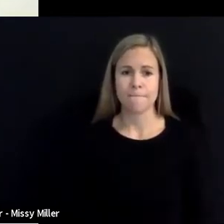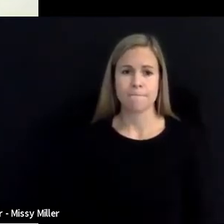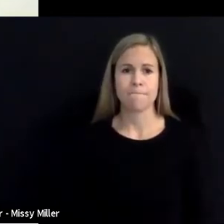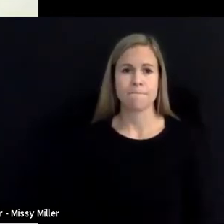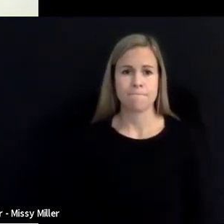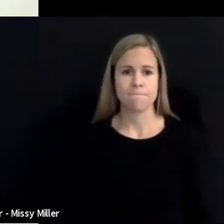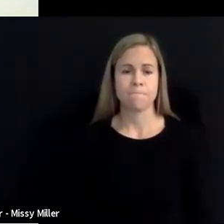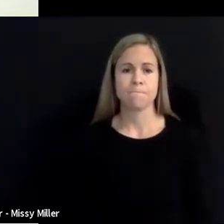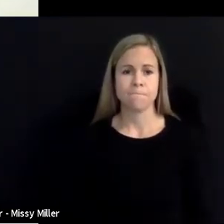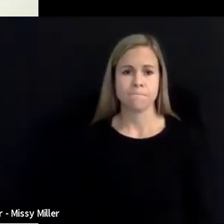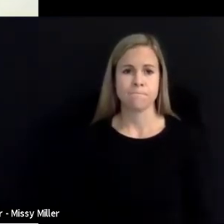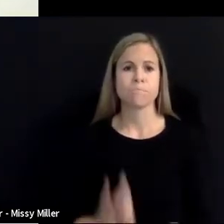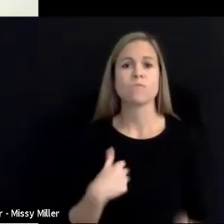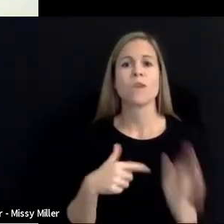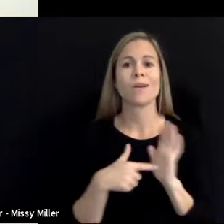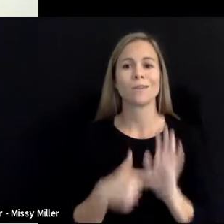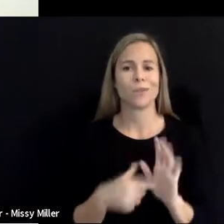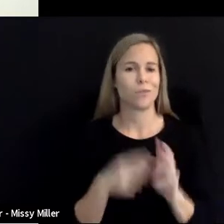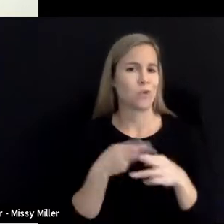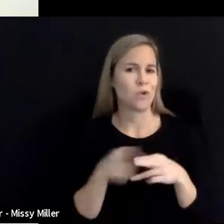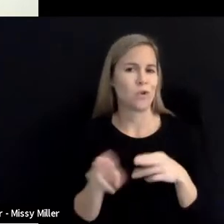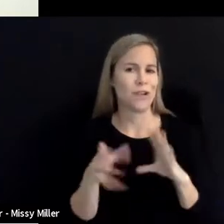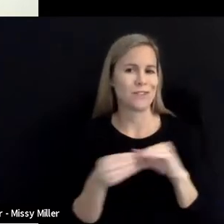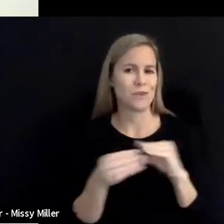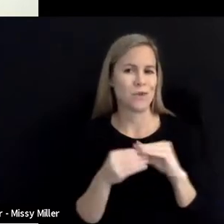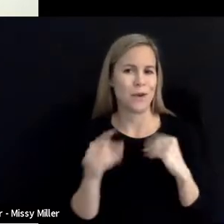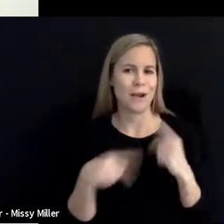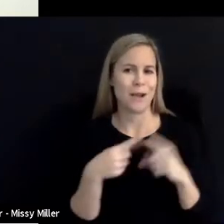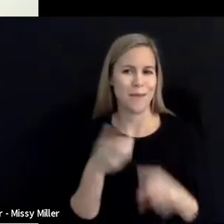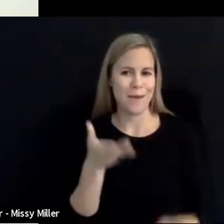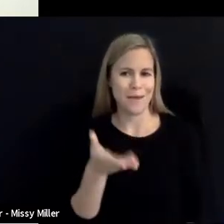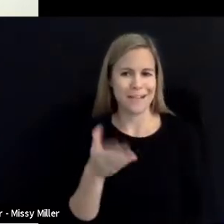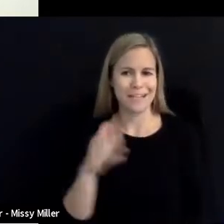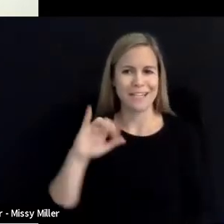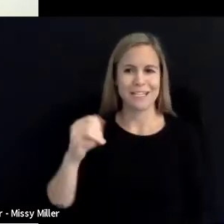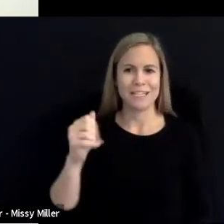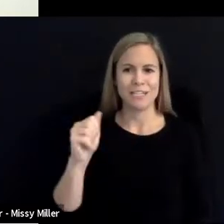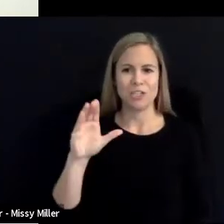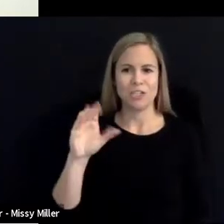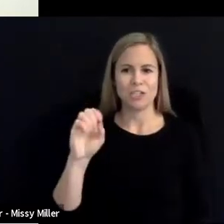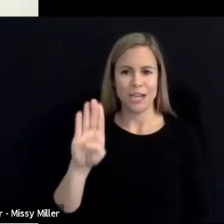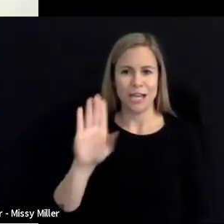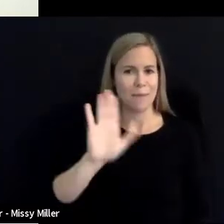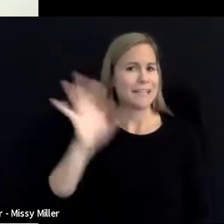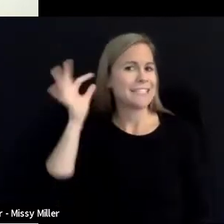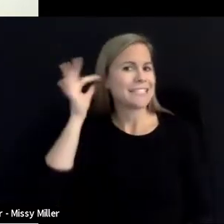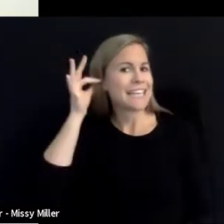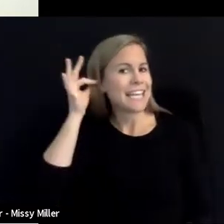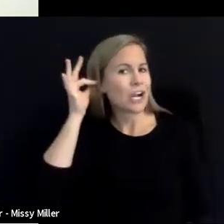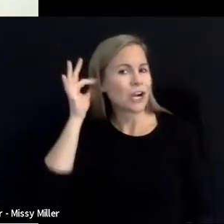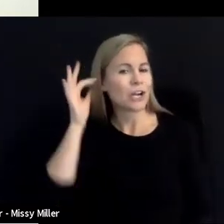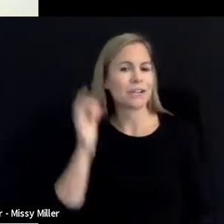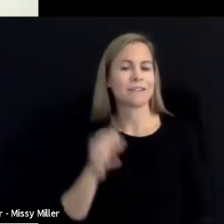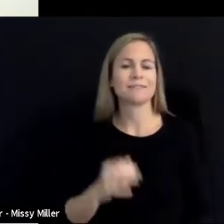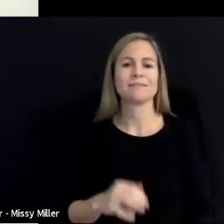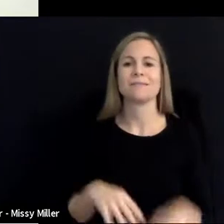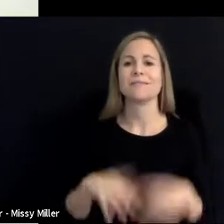So I'll give you a quick story. I'll try and make it quick of Jacob's ear. So there was a December.